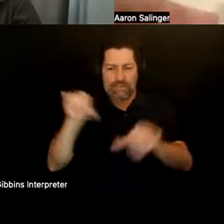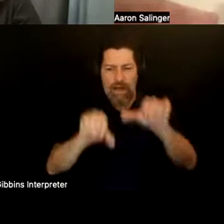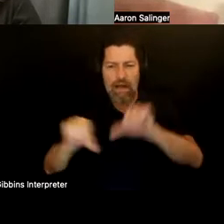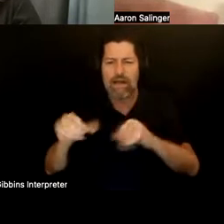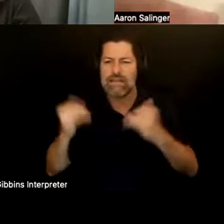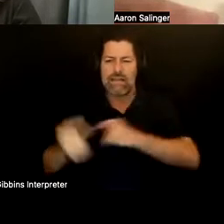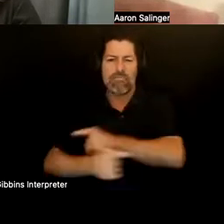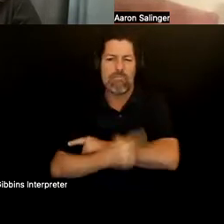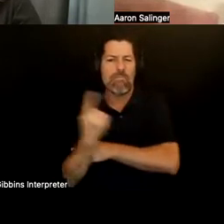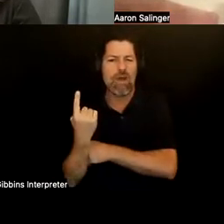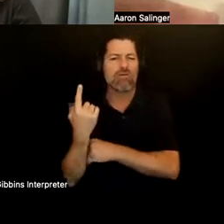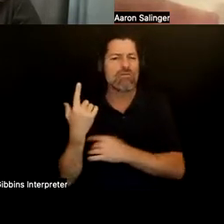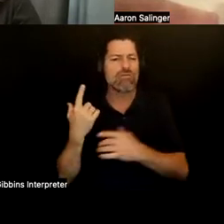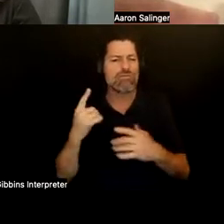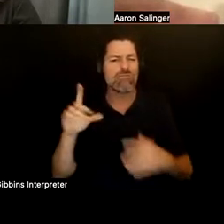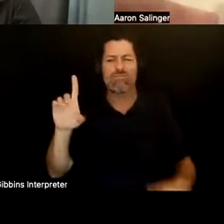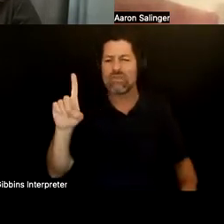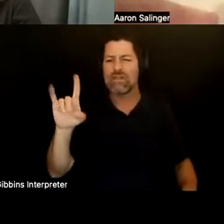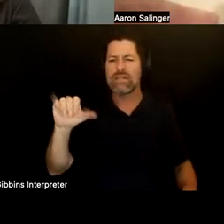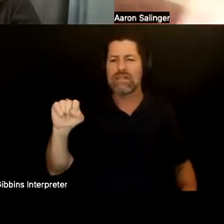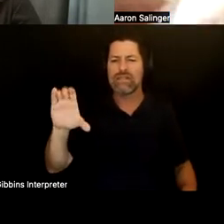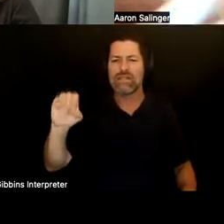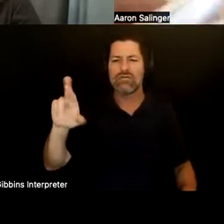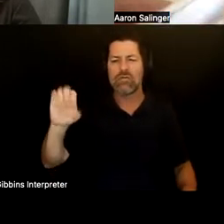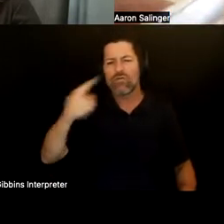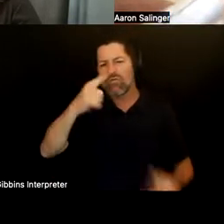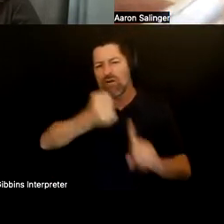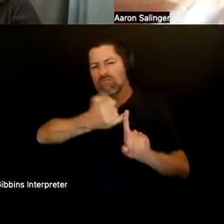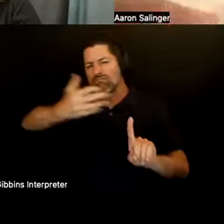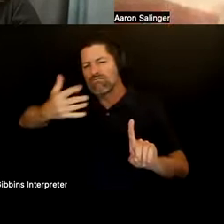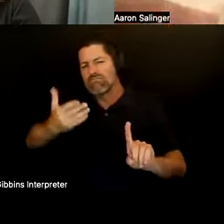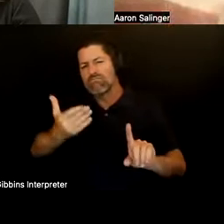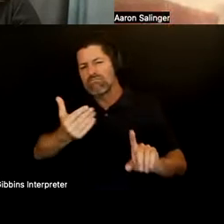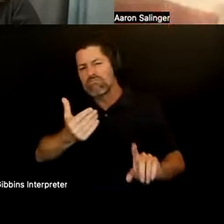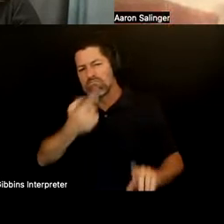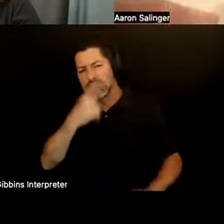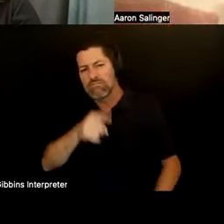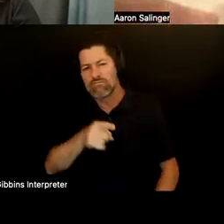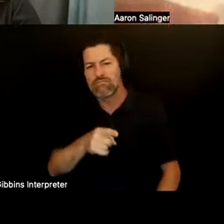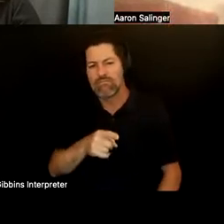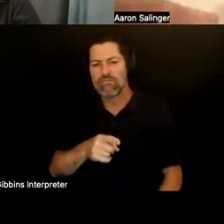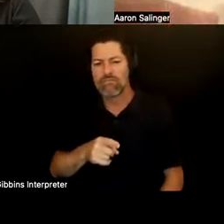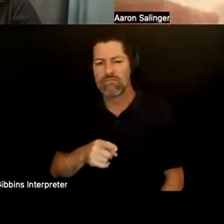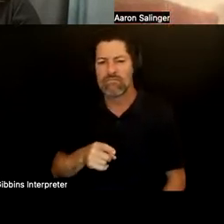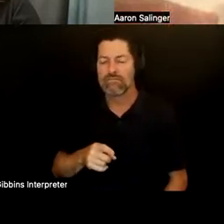bit about what? that What that means I think I have an idea, but still it means censorship.